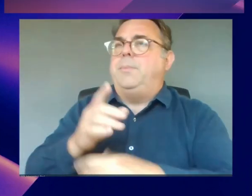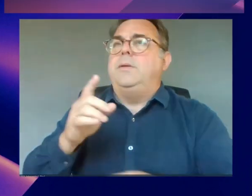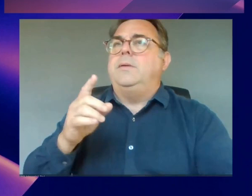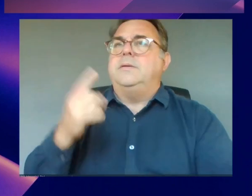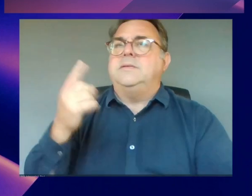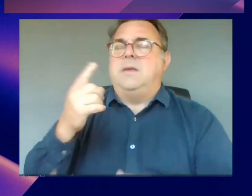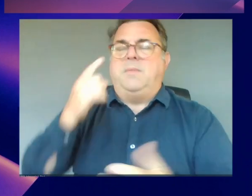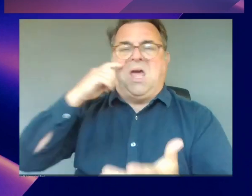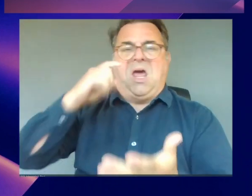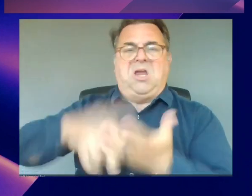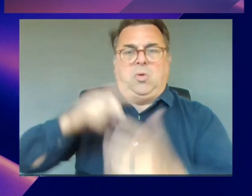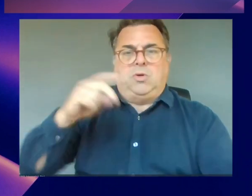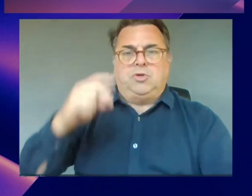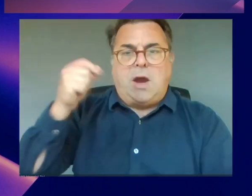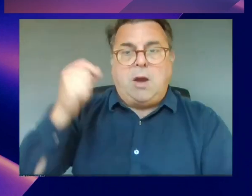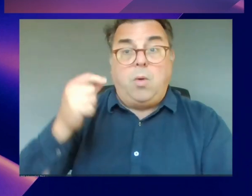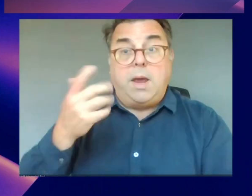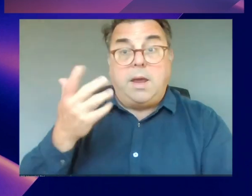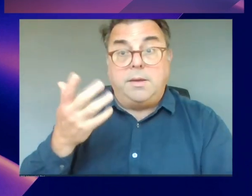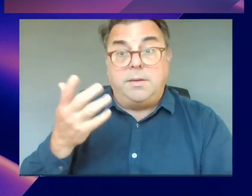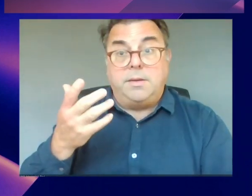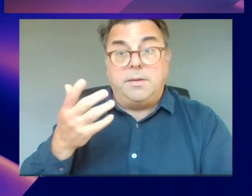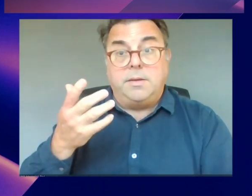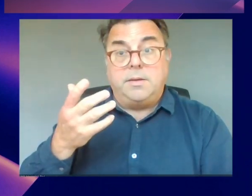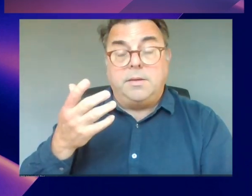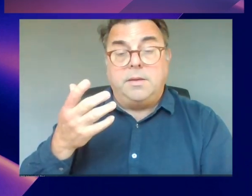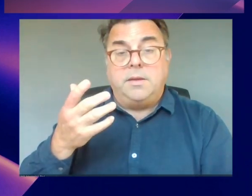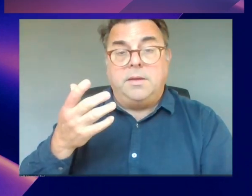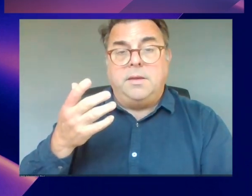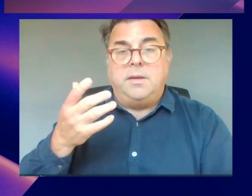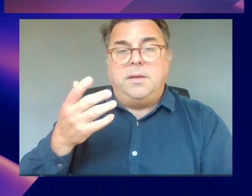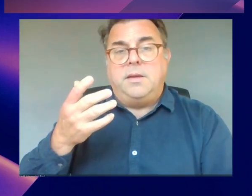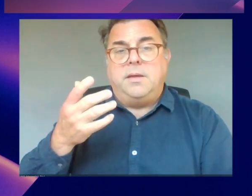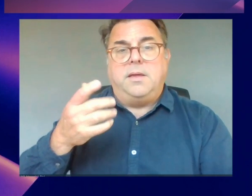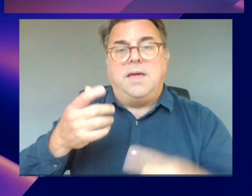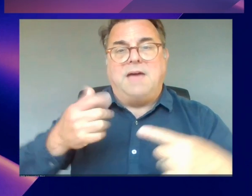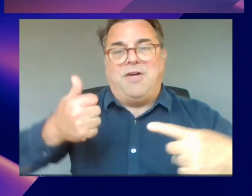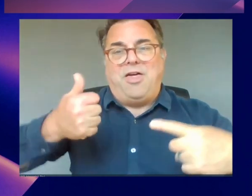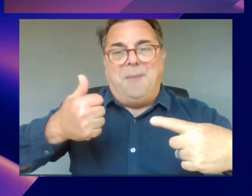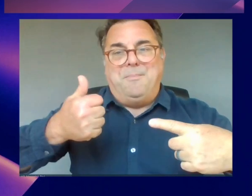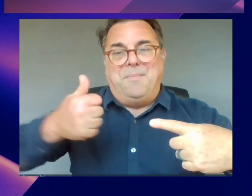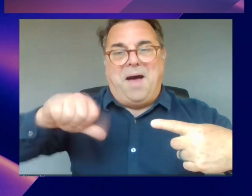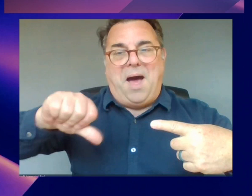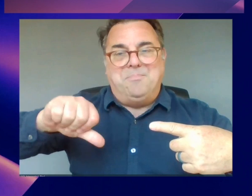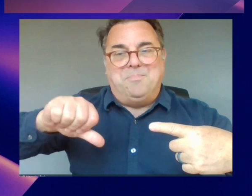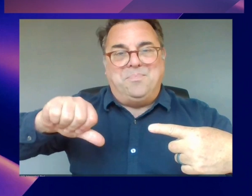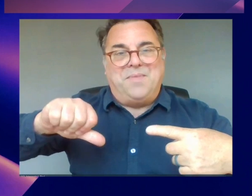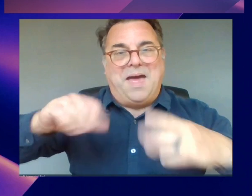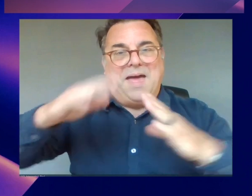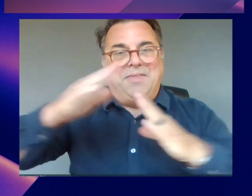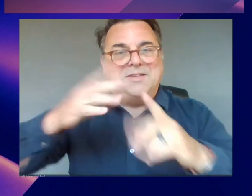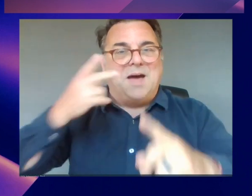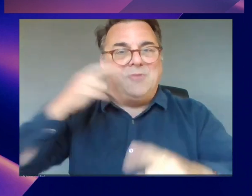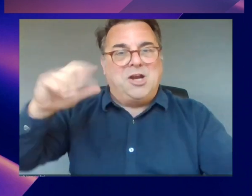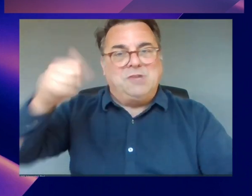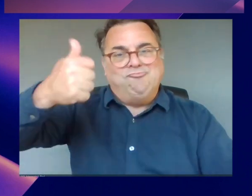right from the start was there is a I sort of thumb up and thumb down at the top, the top-right. So what is that actually doing?